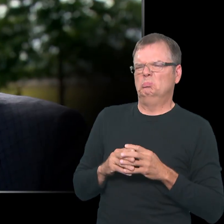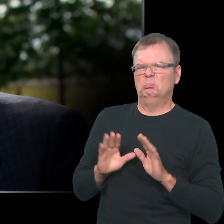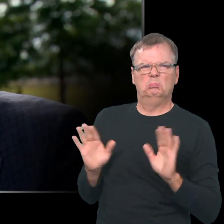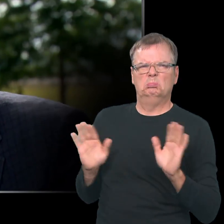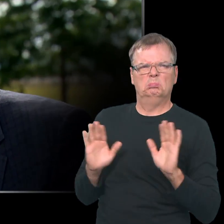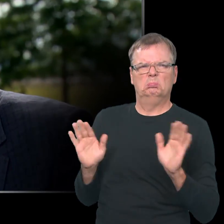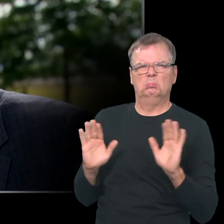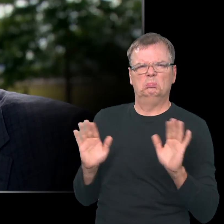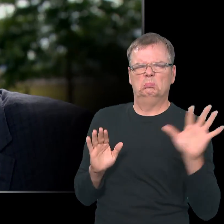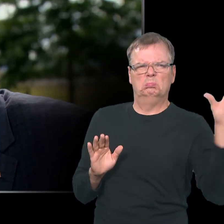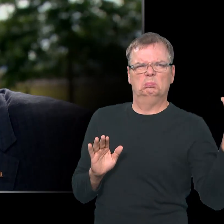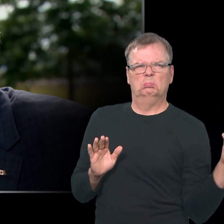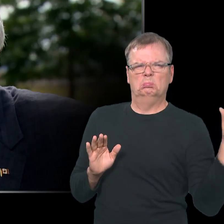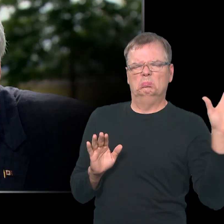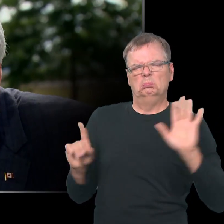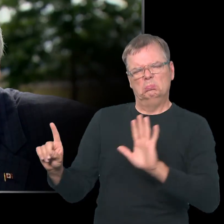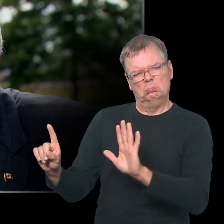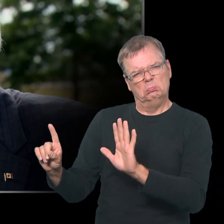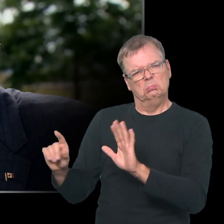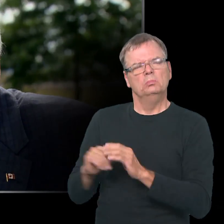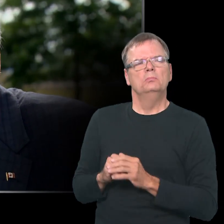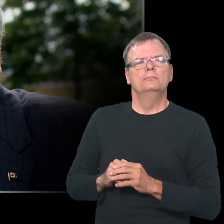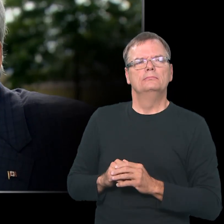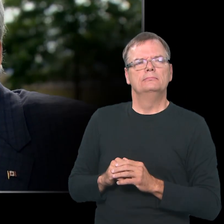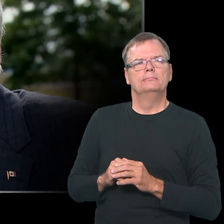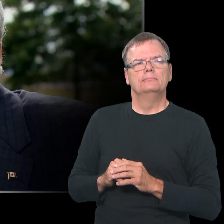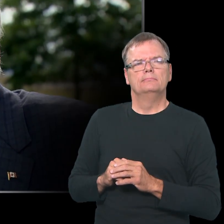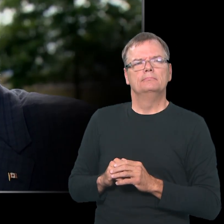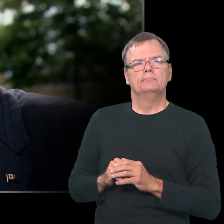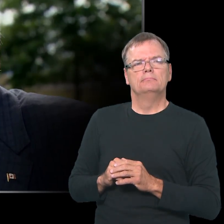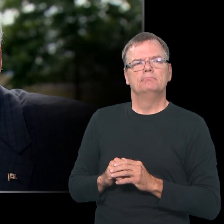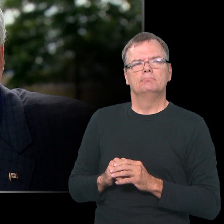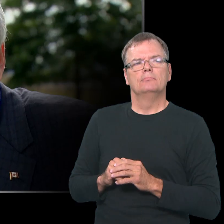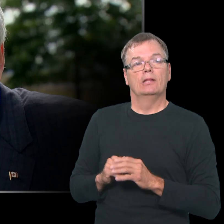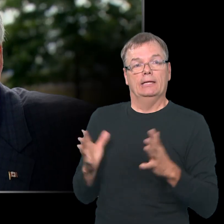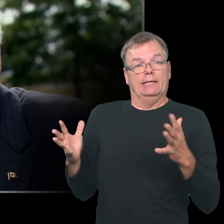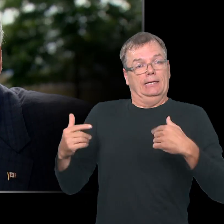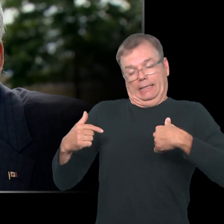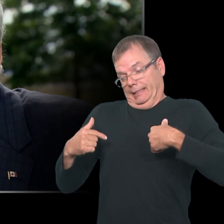the responsibility of the West, but I would agree that we have,